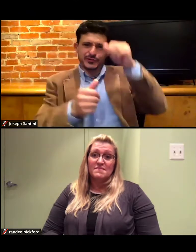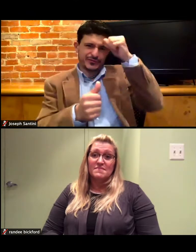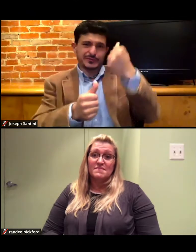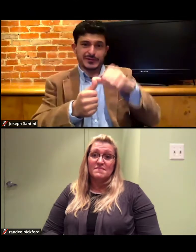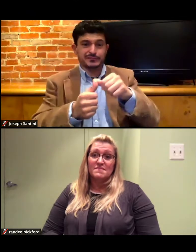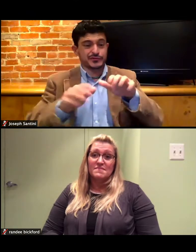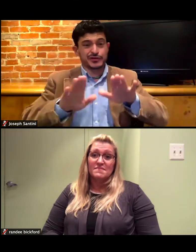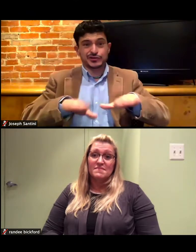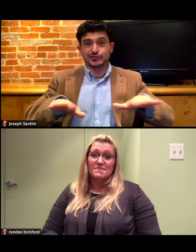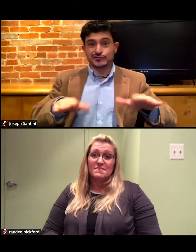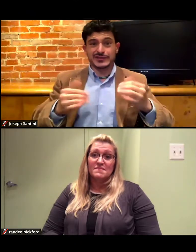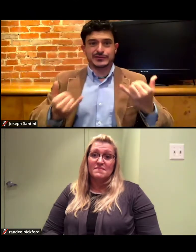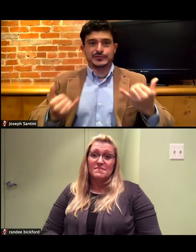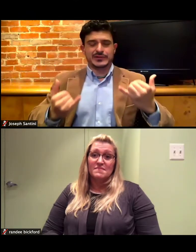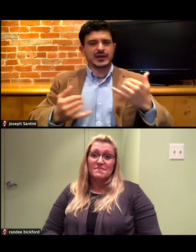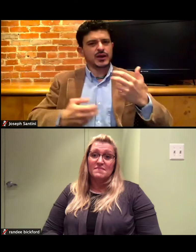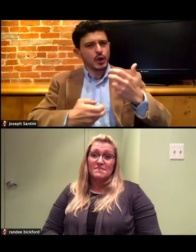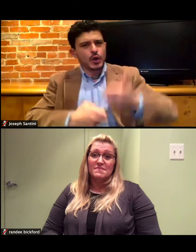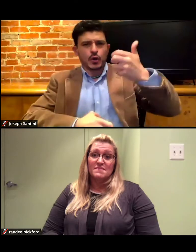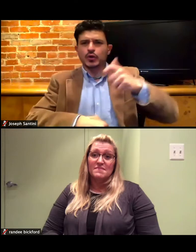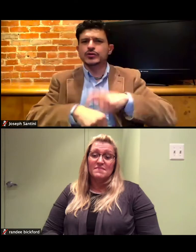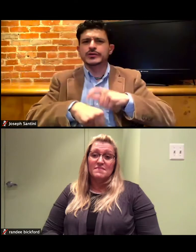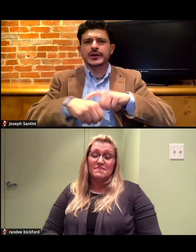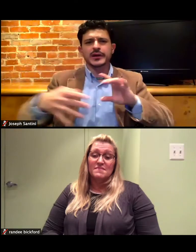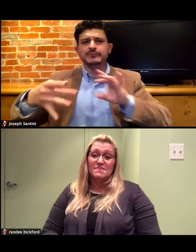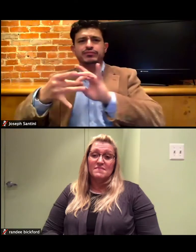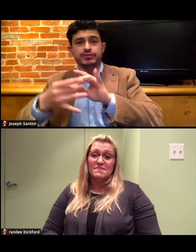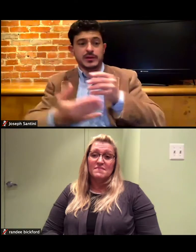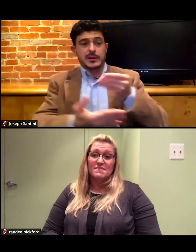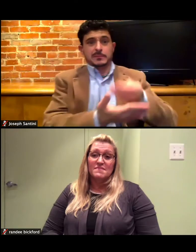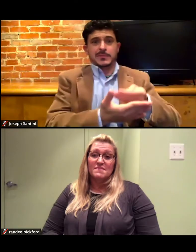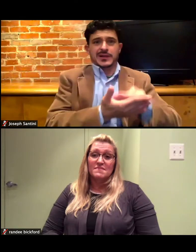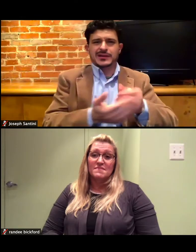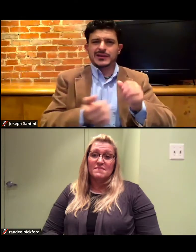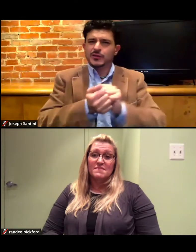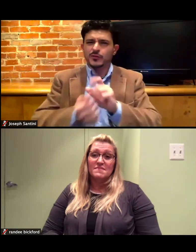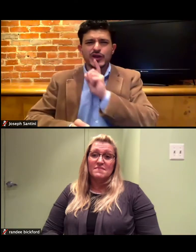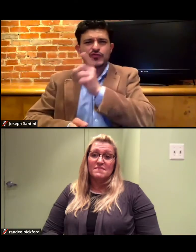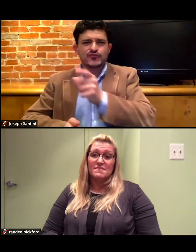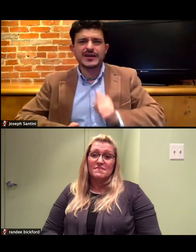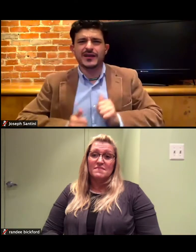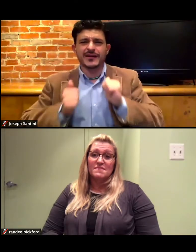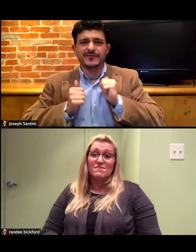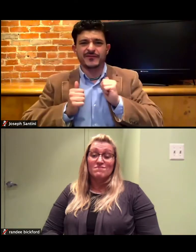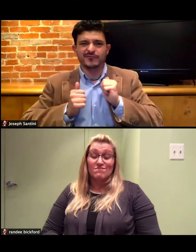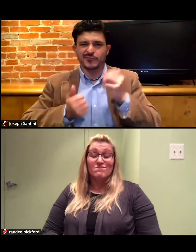and teach that about money having an impact on our society. And children have a hard time connecting